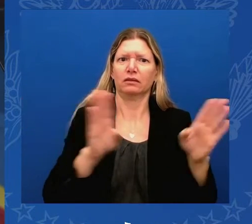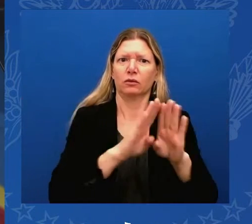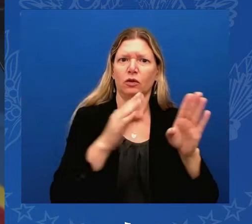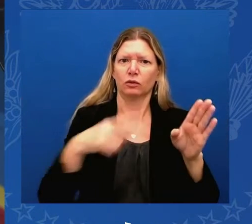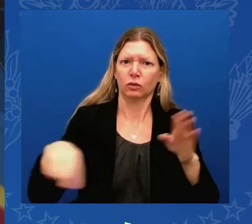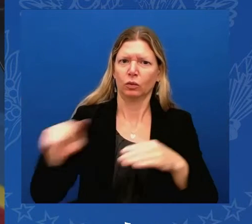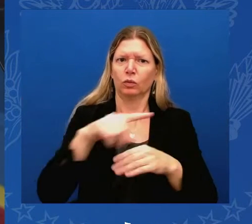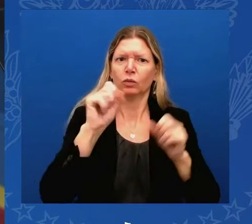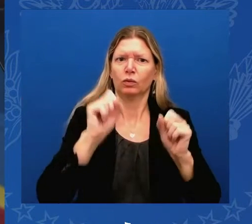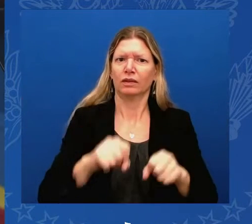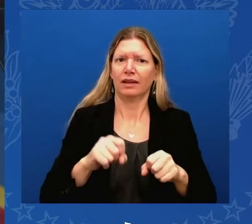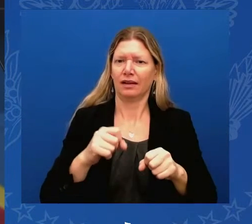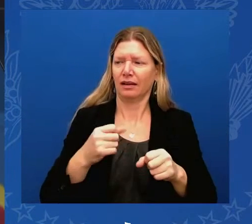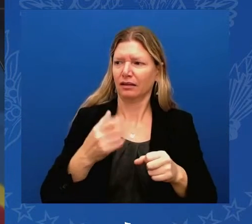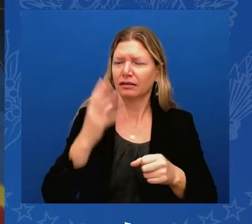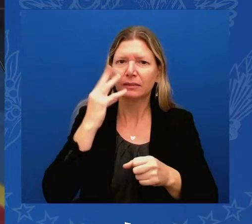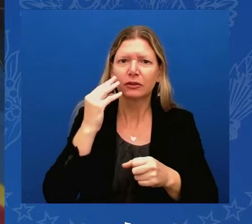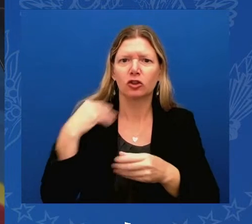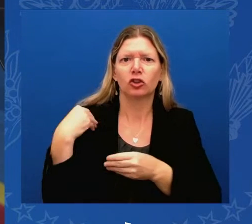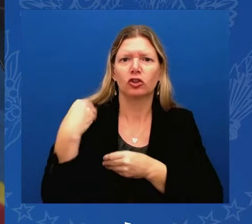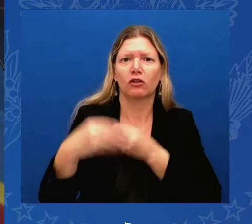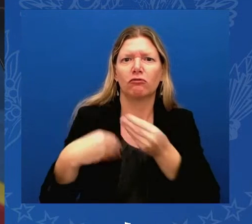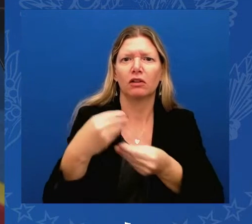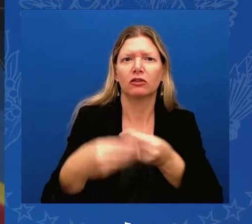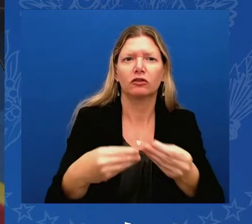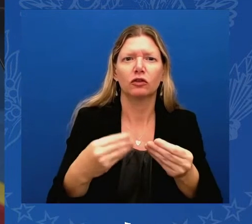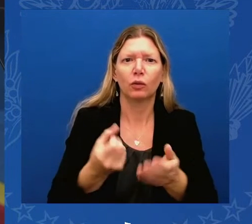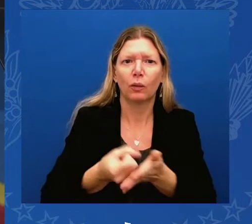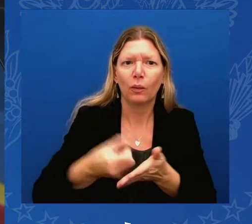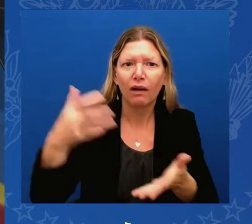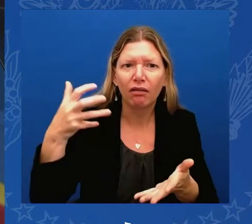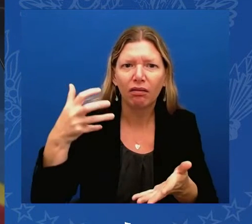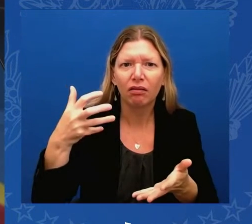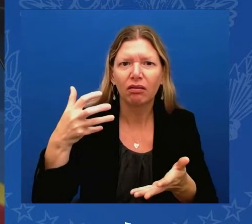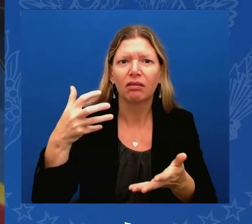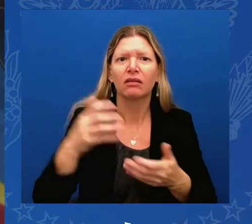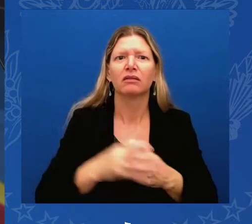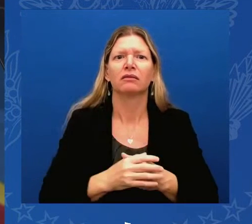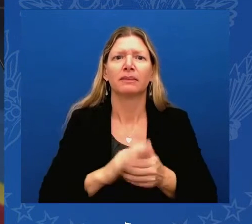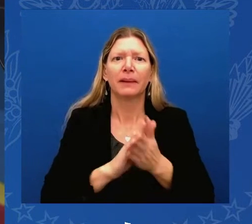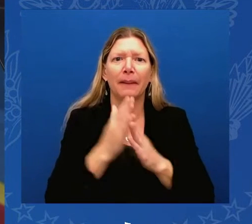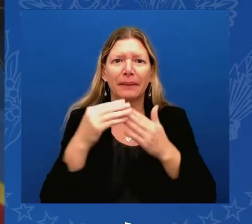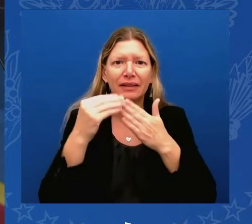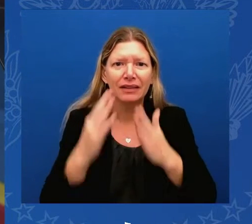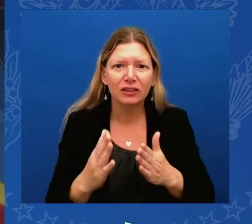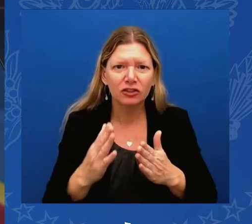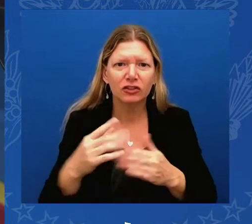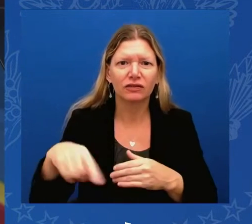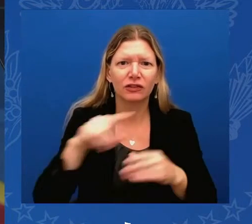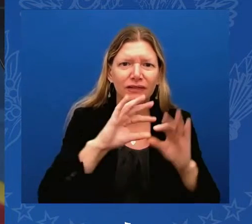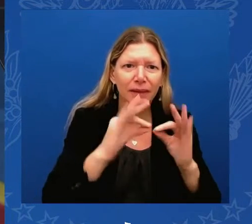health insurance, and more [wealth] than ever. Democracy is also about hearing and heeding your generation's